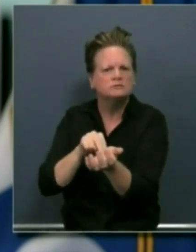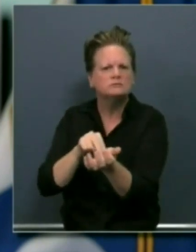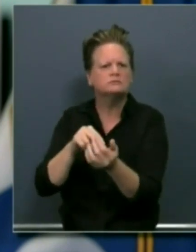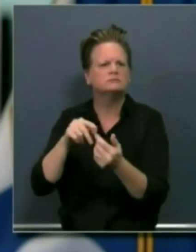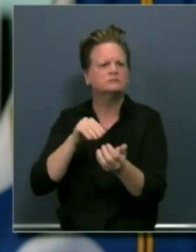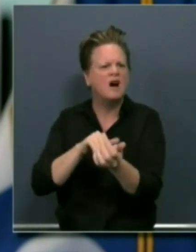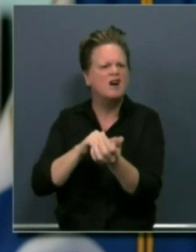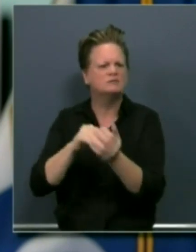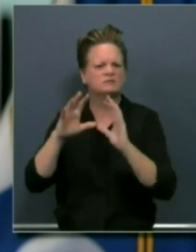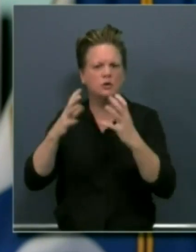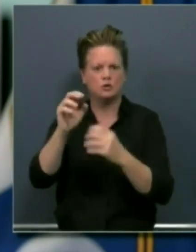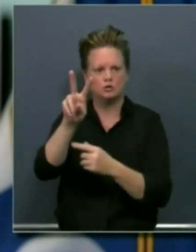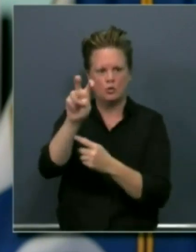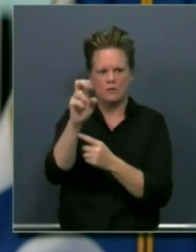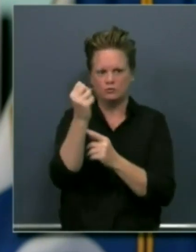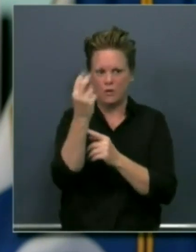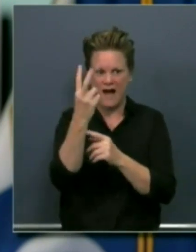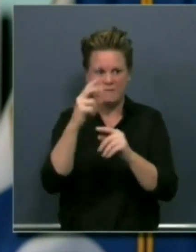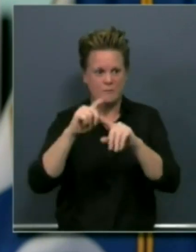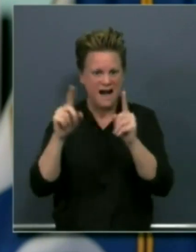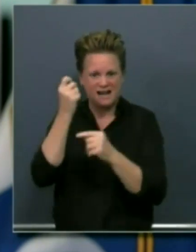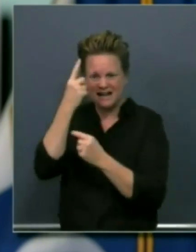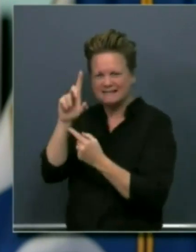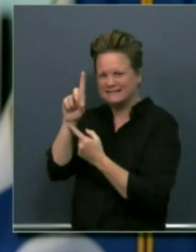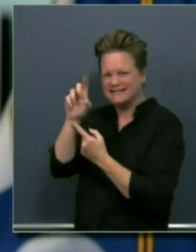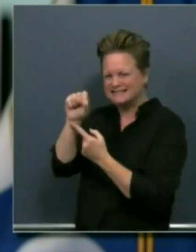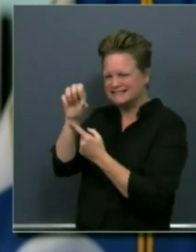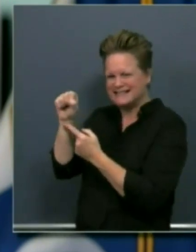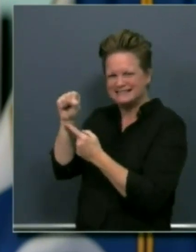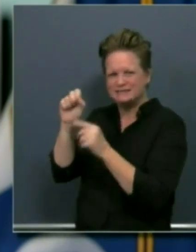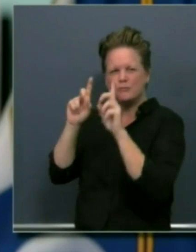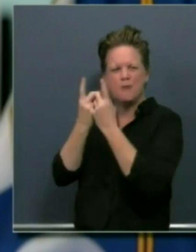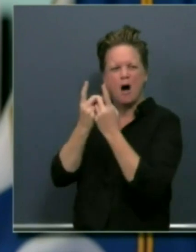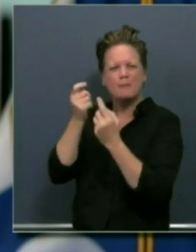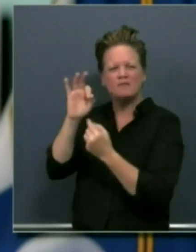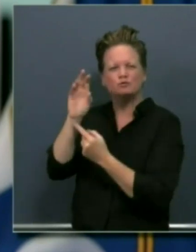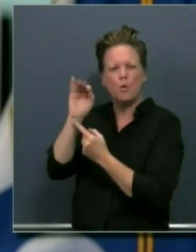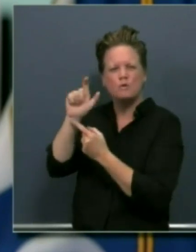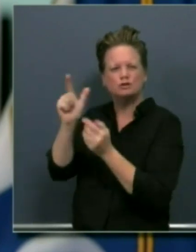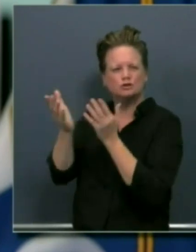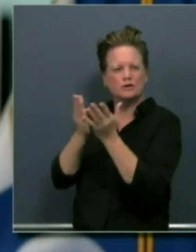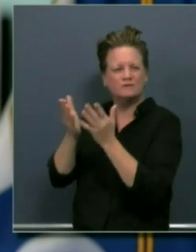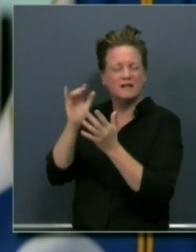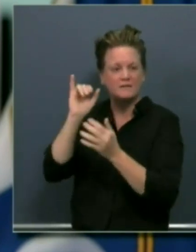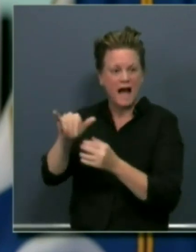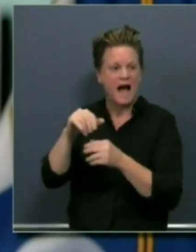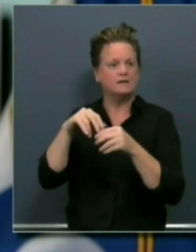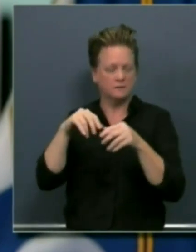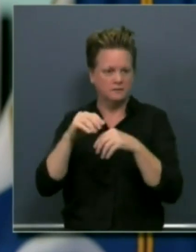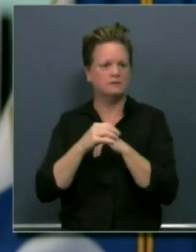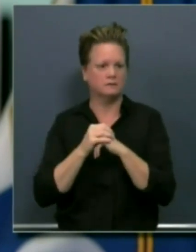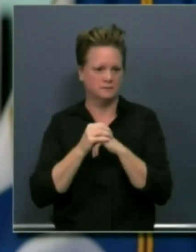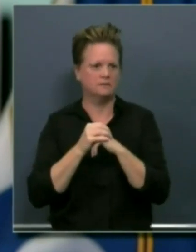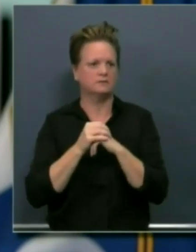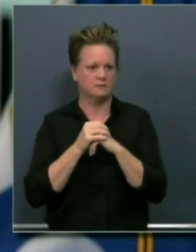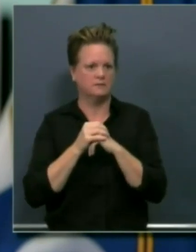A MOMENT. WE TALK A LOT ABOUT SKILLED NURSING FACILITIES OF WHICH THERE ARE 1224. BUT THE DEPARTMENT OF SOCIAL SERVICES